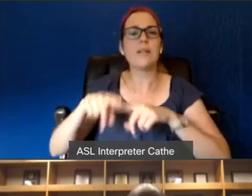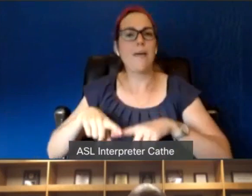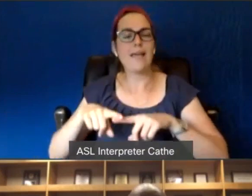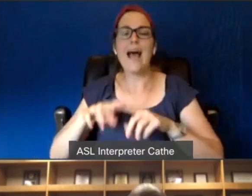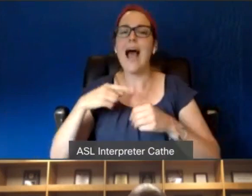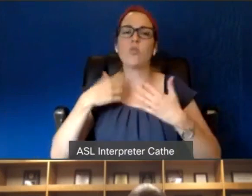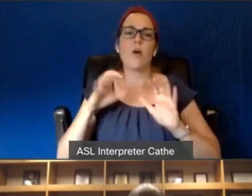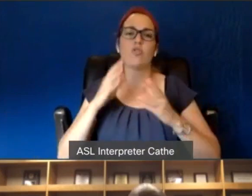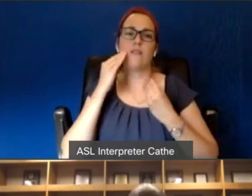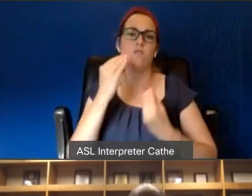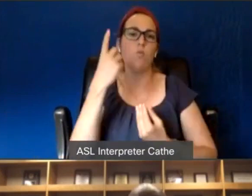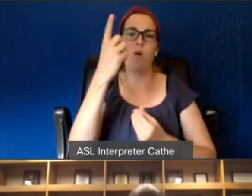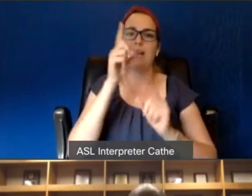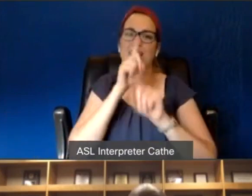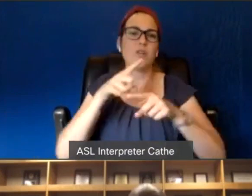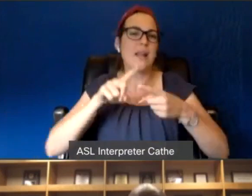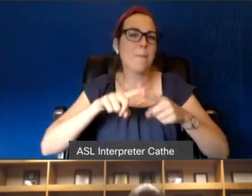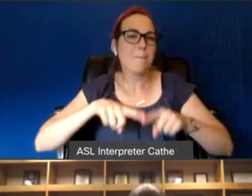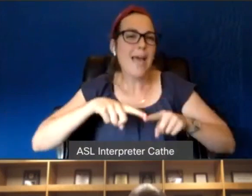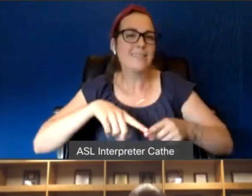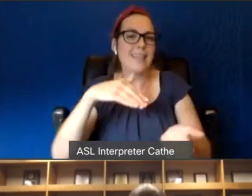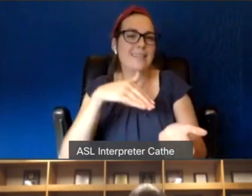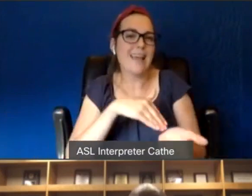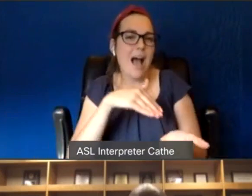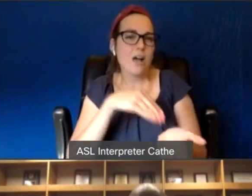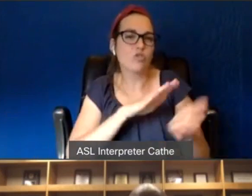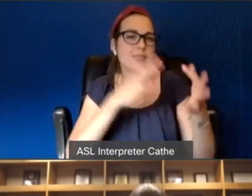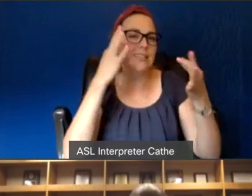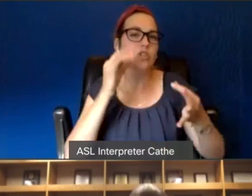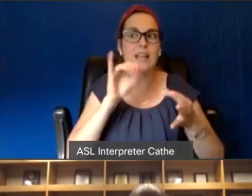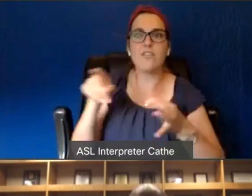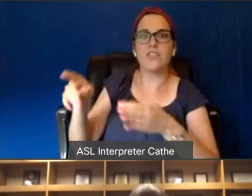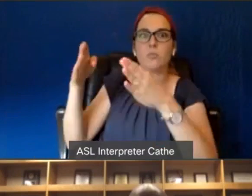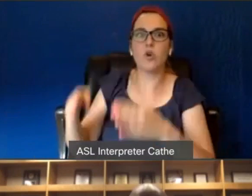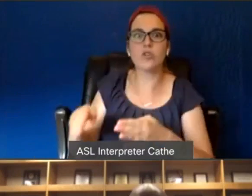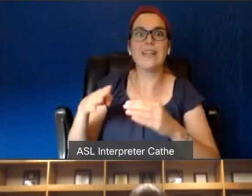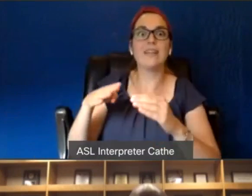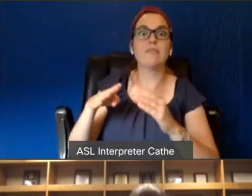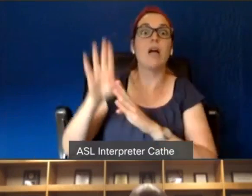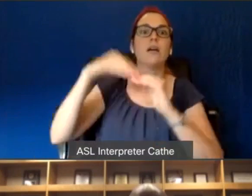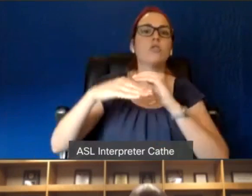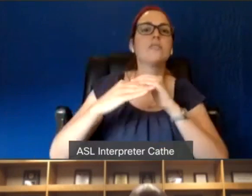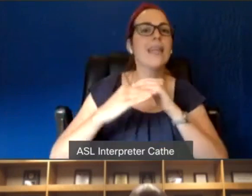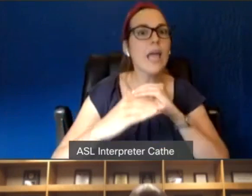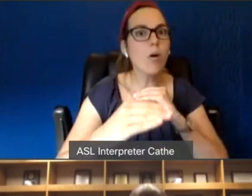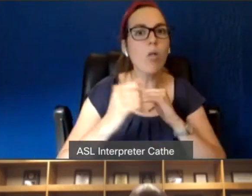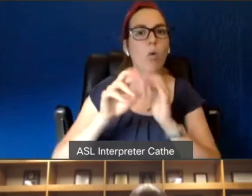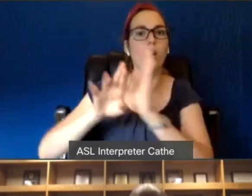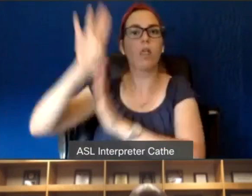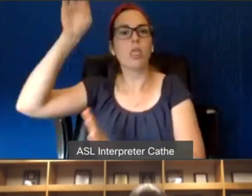about the person's clinical status, if the person says the person is stabilized and you are testing